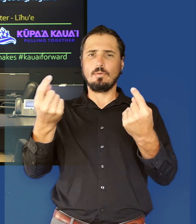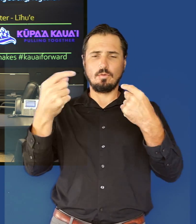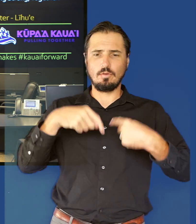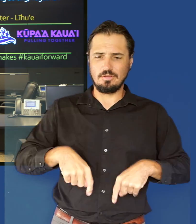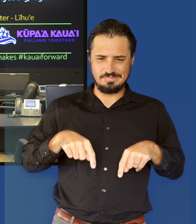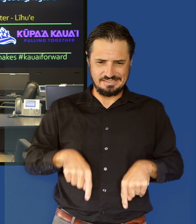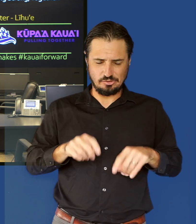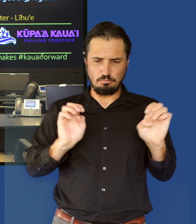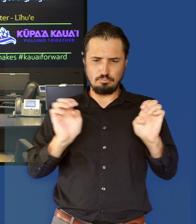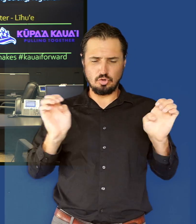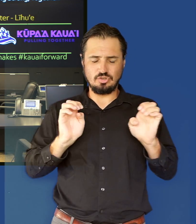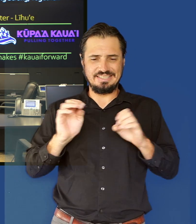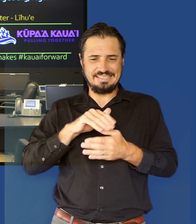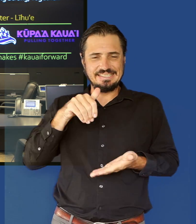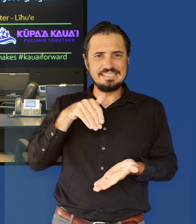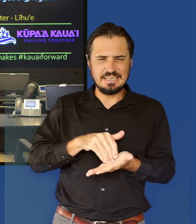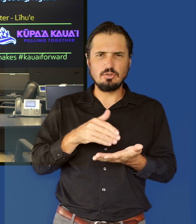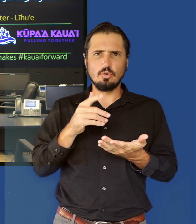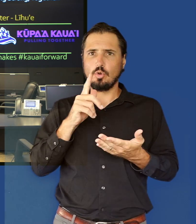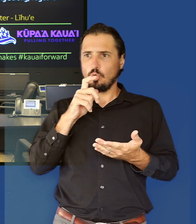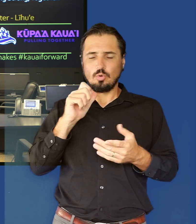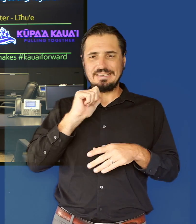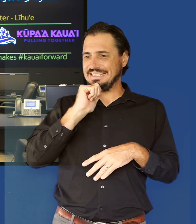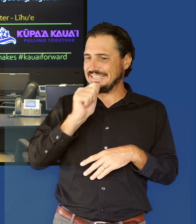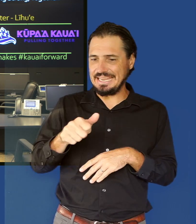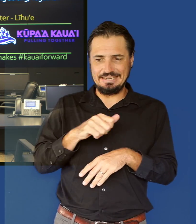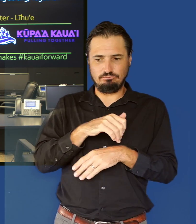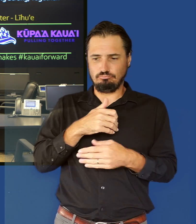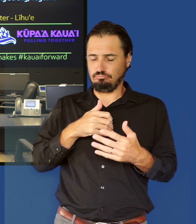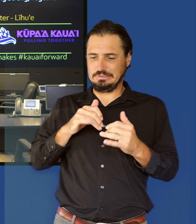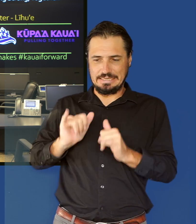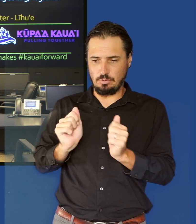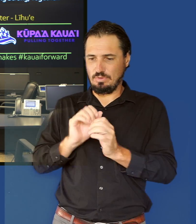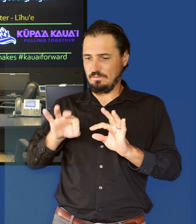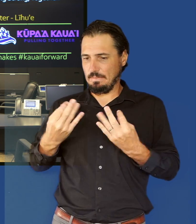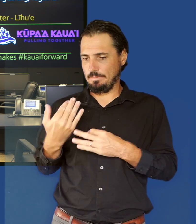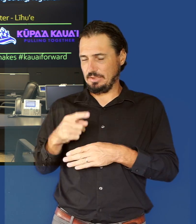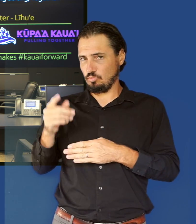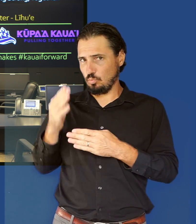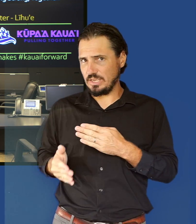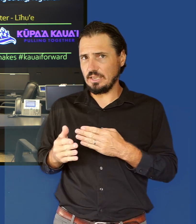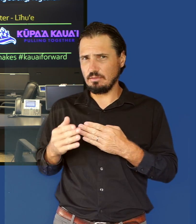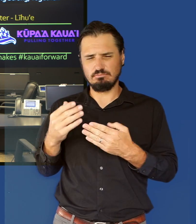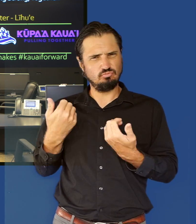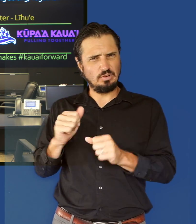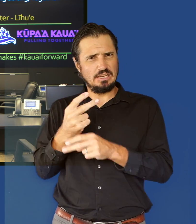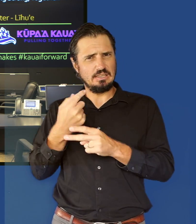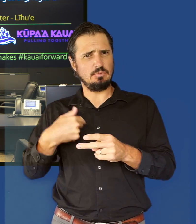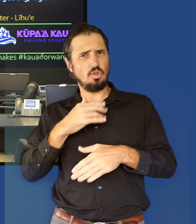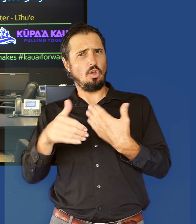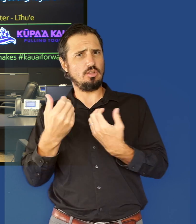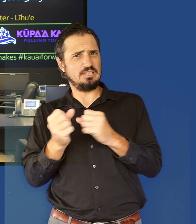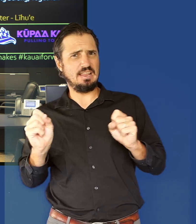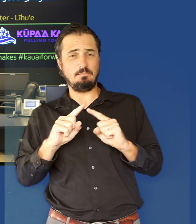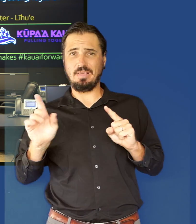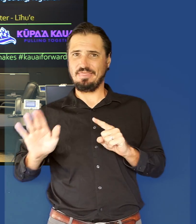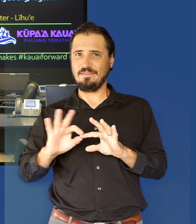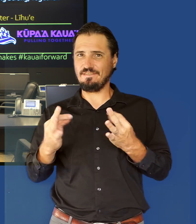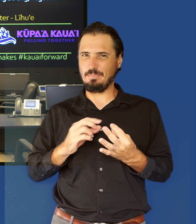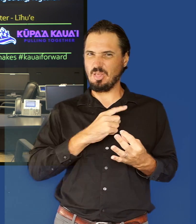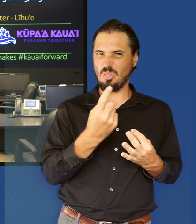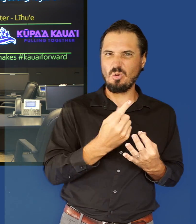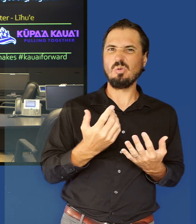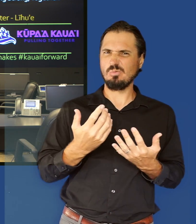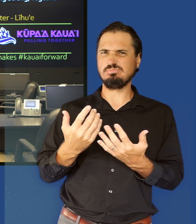Emergency Operations Center – who spent their weekend away from their homes and families to ensure the safety of our entire community. Every chance we get, we tell people we have the